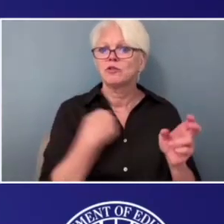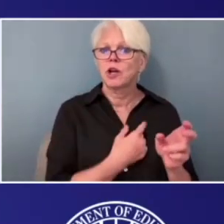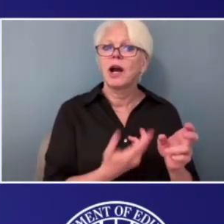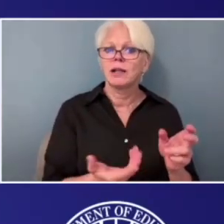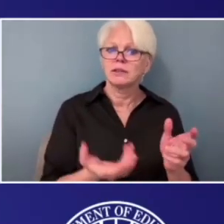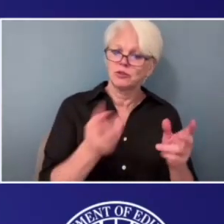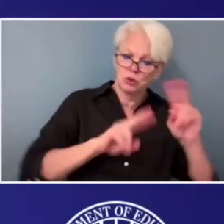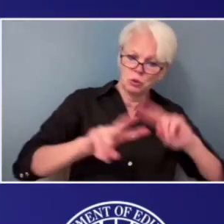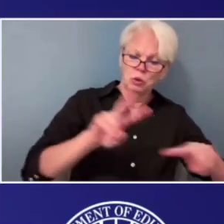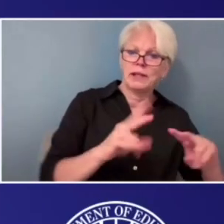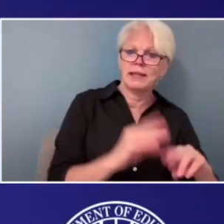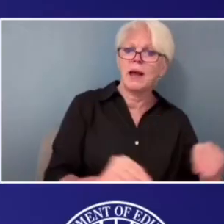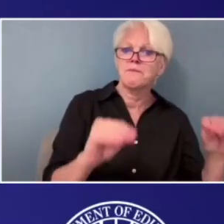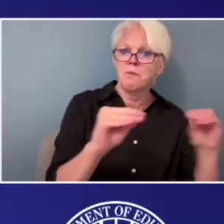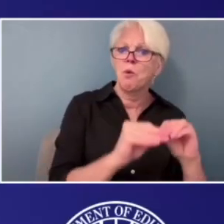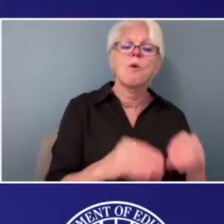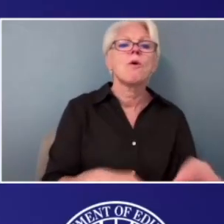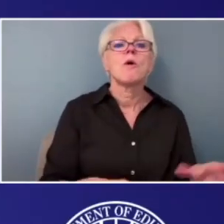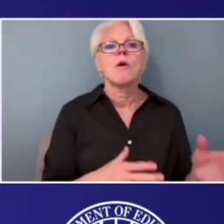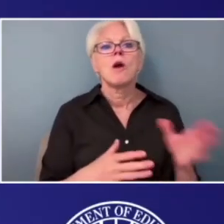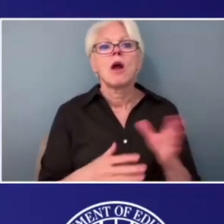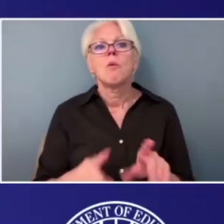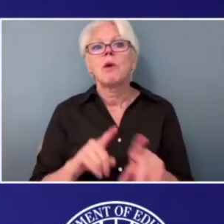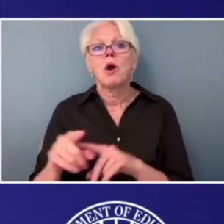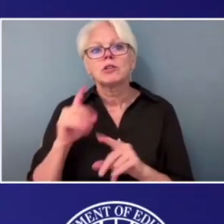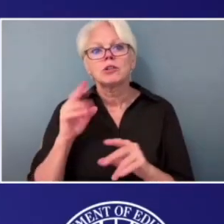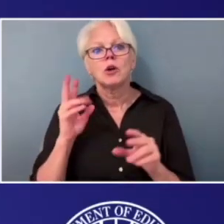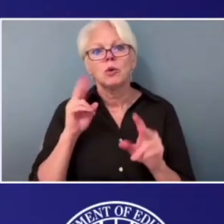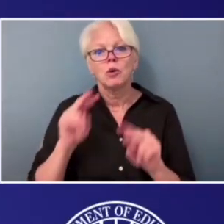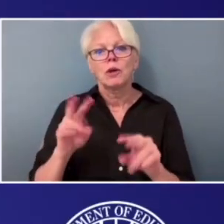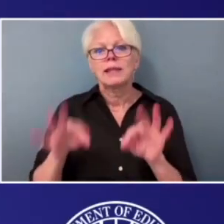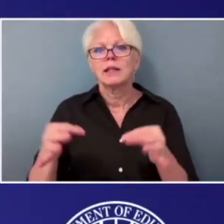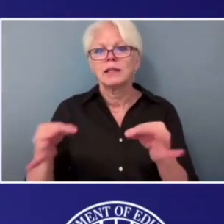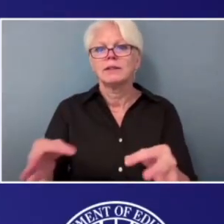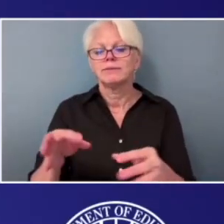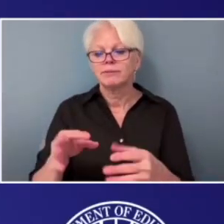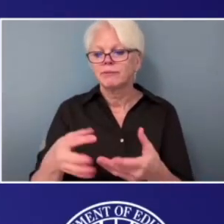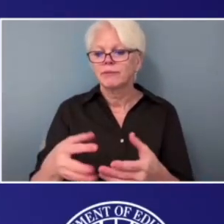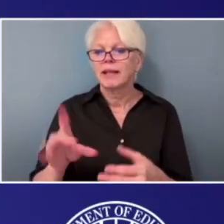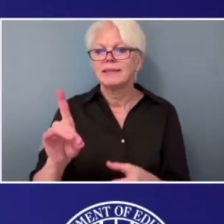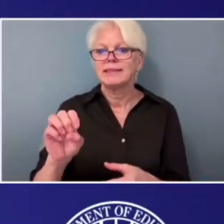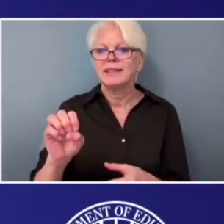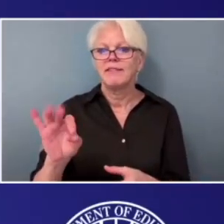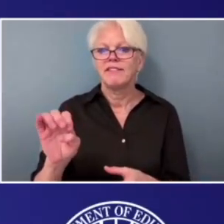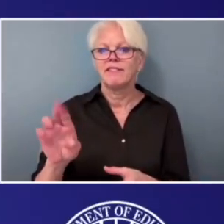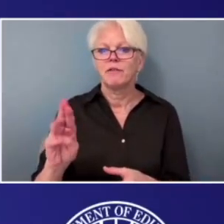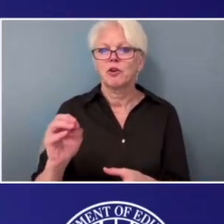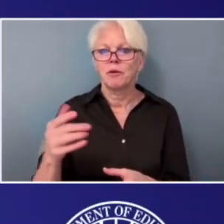We're also going to look a little bit at the deferment. So while I said we would not be going through that first issue paper of